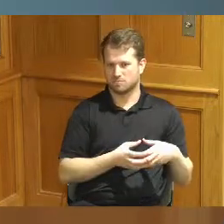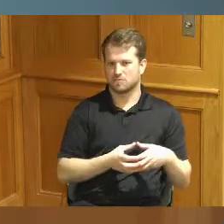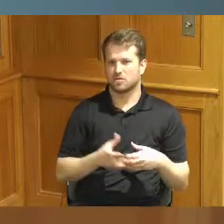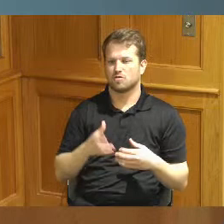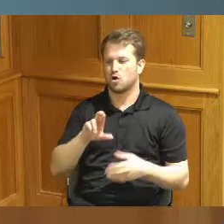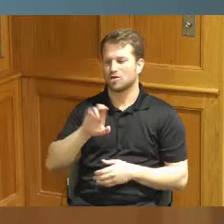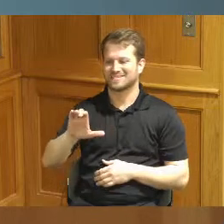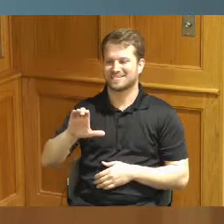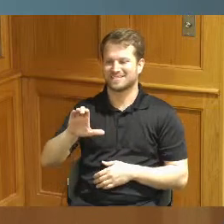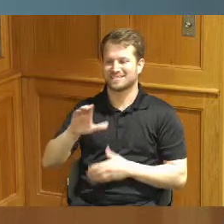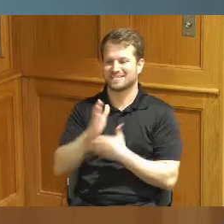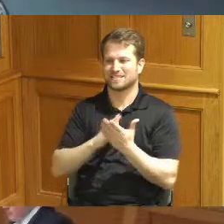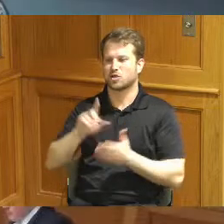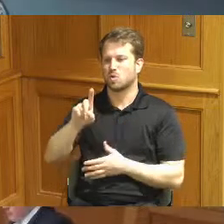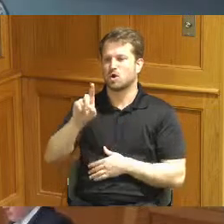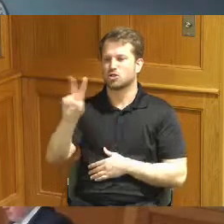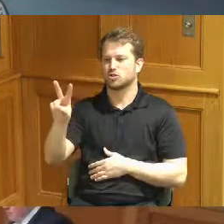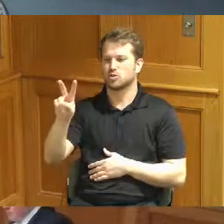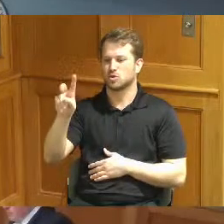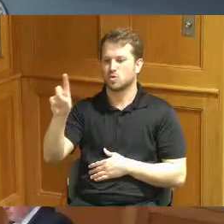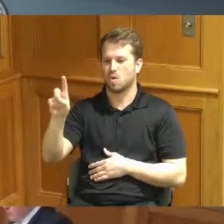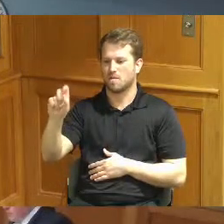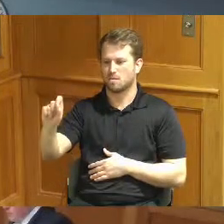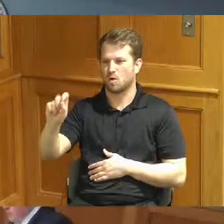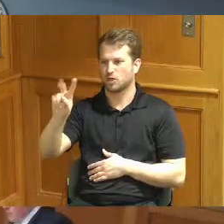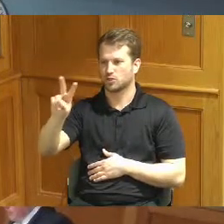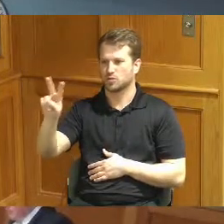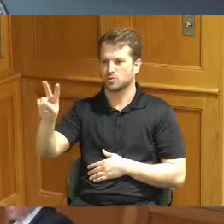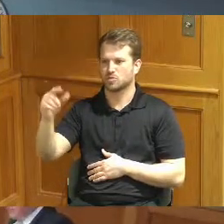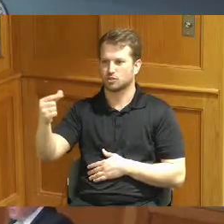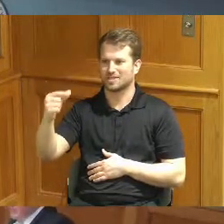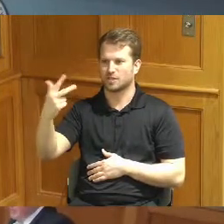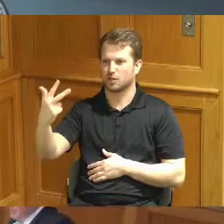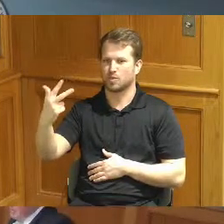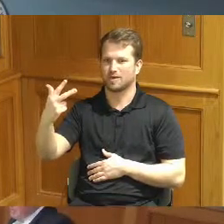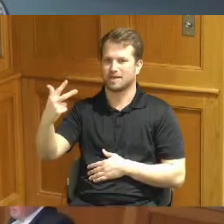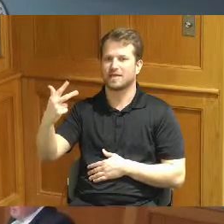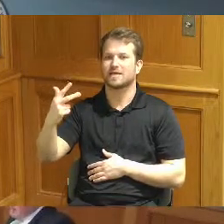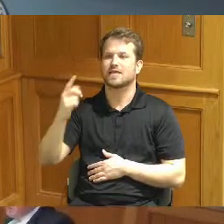section one two one point two two G three to conduct a conference with